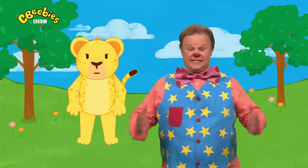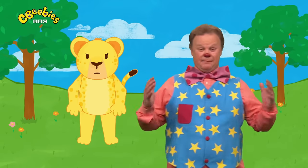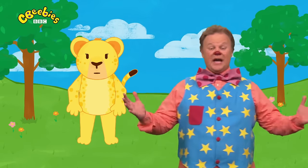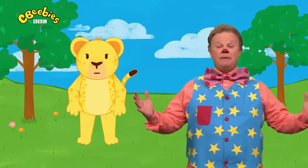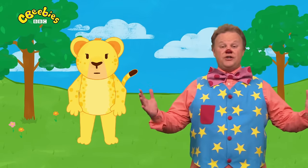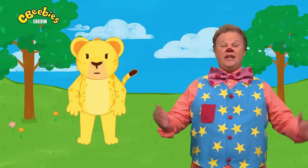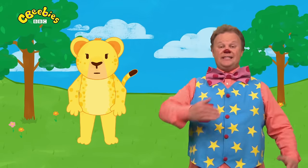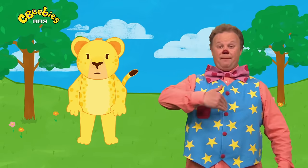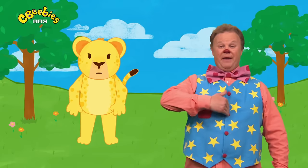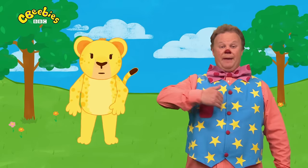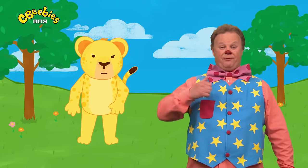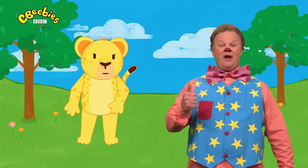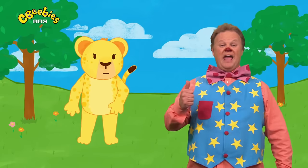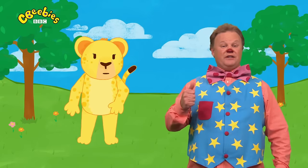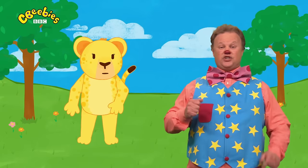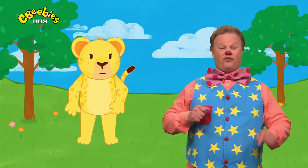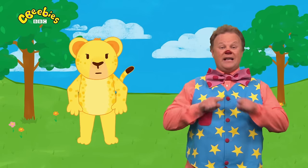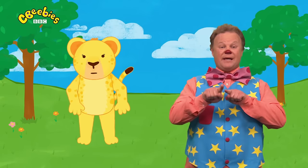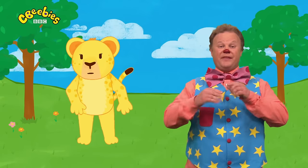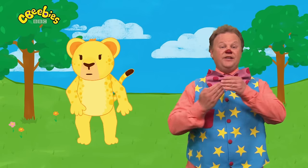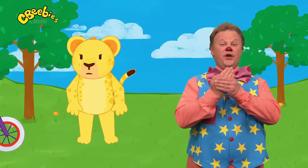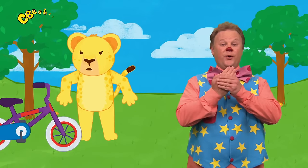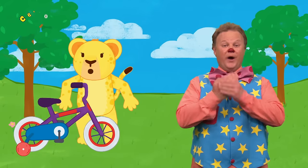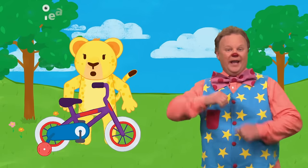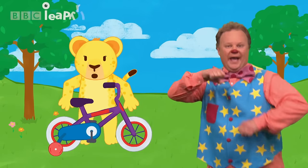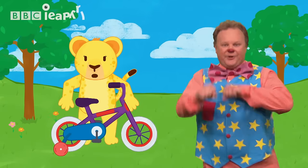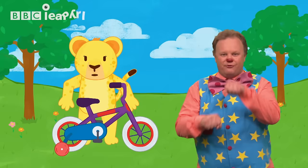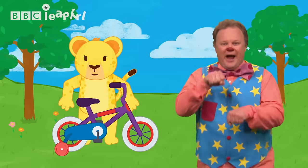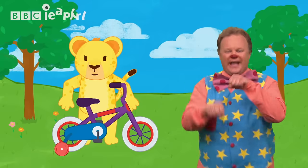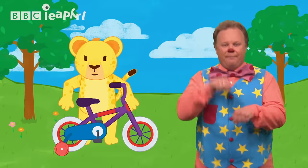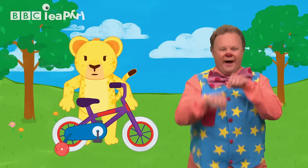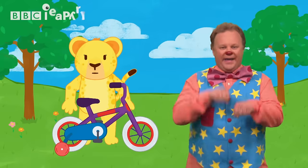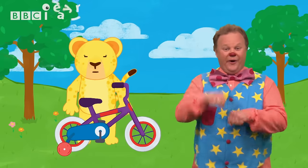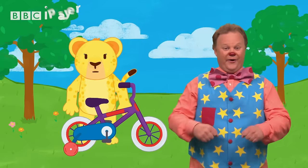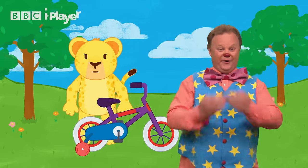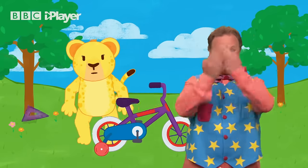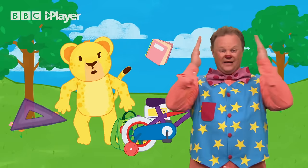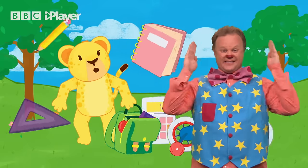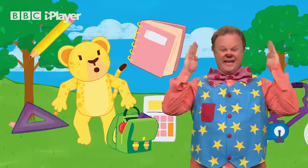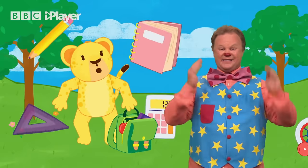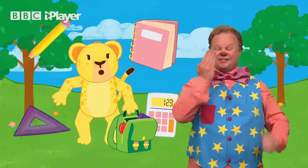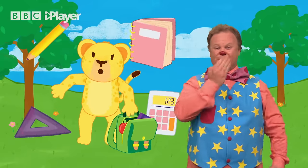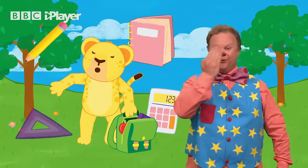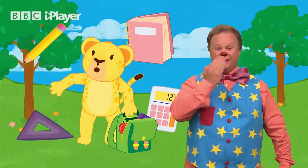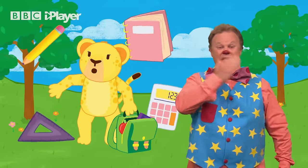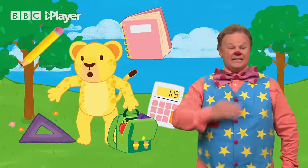sometimes you need to be brave and try something new like riding a bike or your first day at school